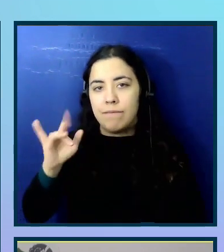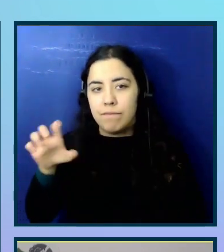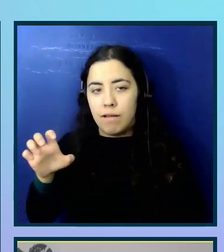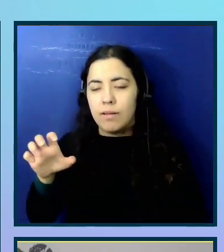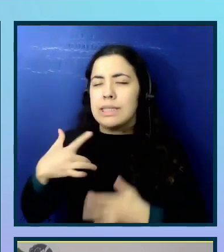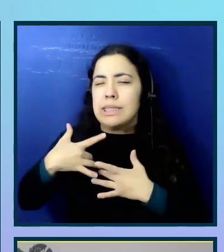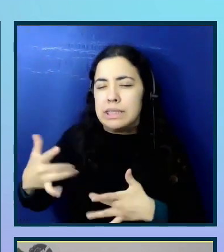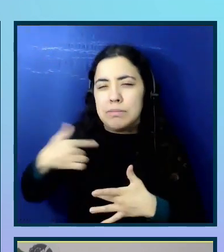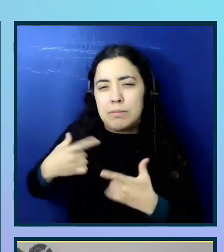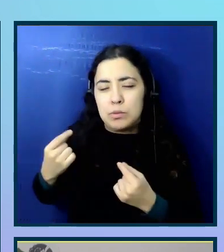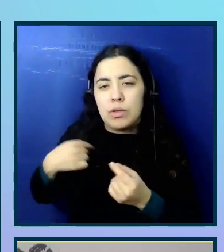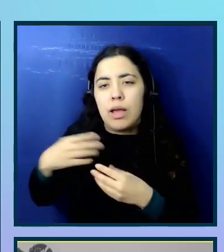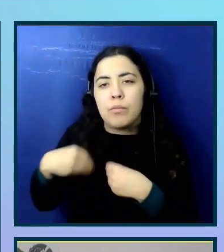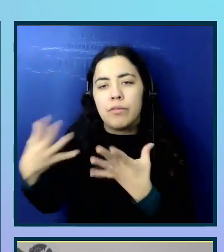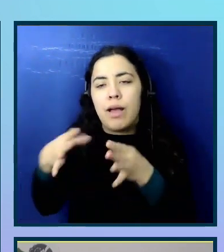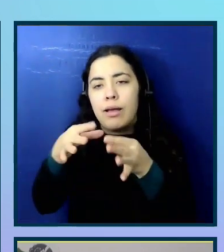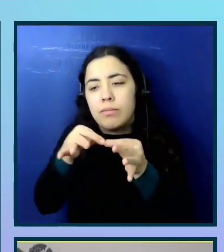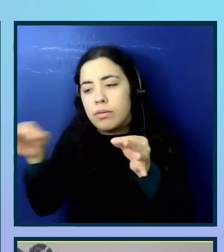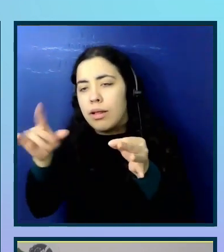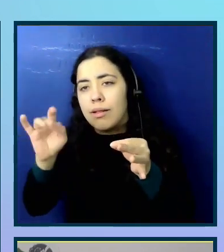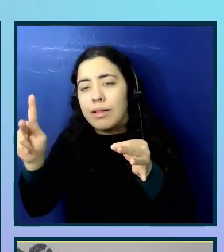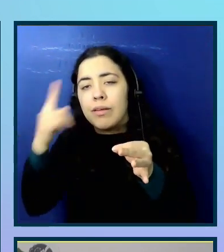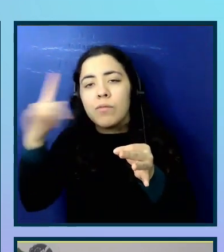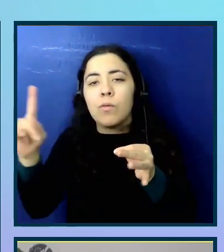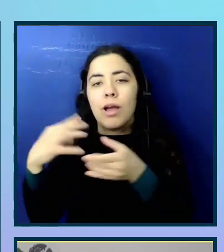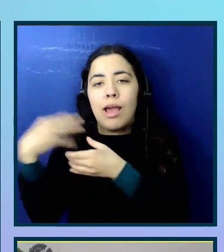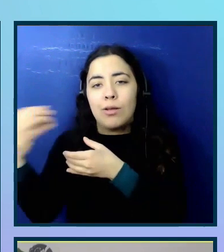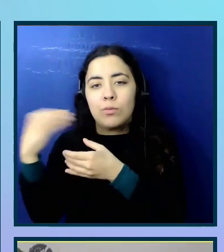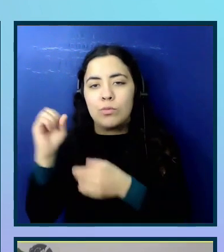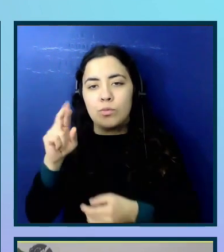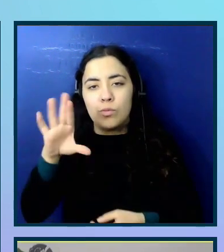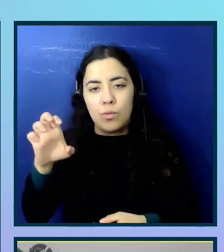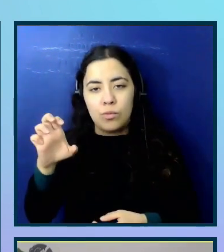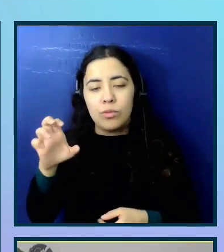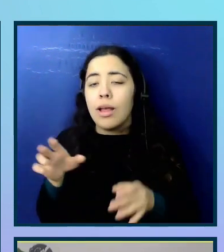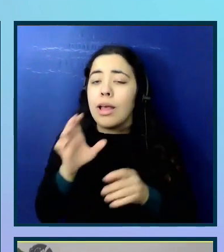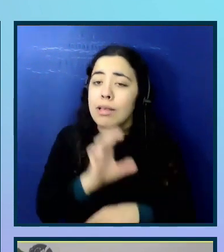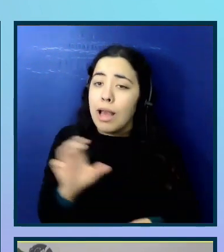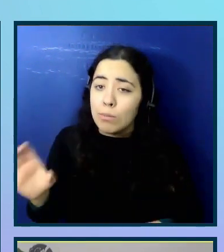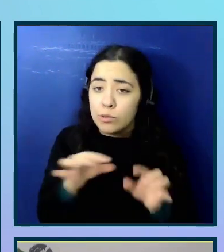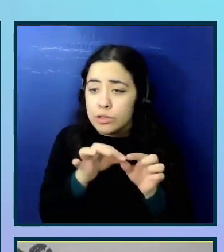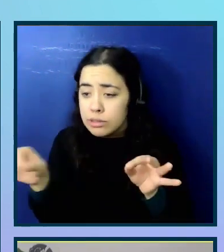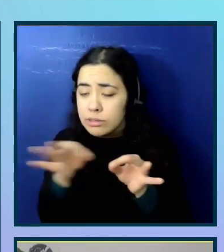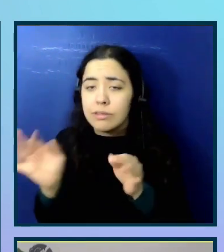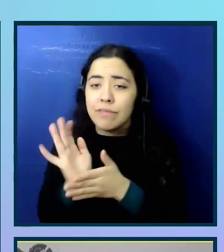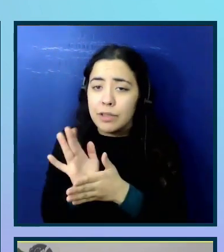Search examples are captions for videos. You can provide the link through the plain text transcript to the caption file.